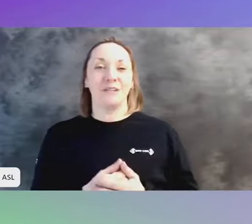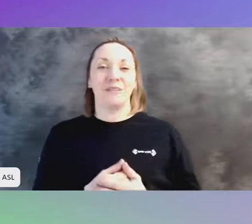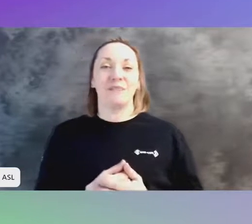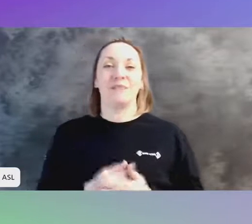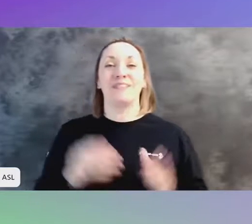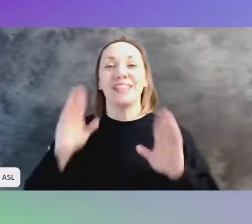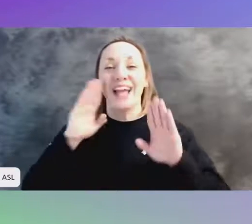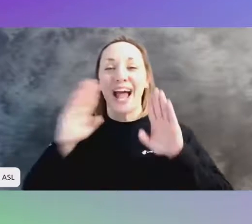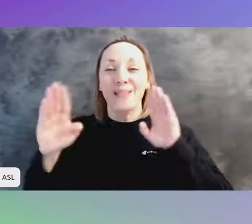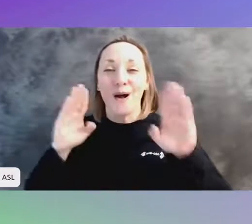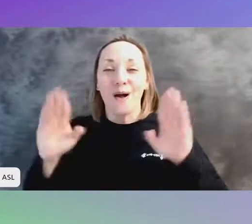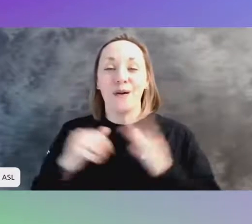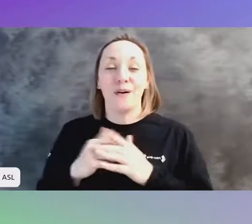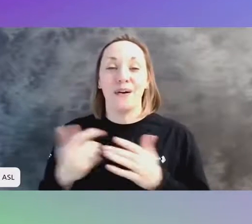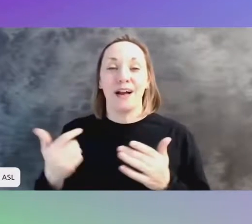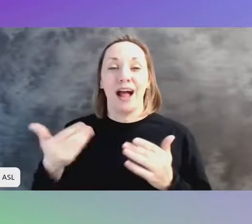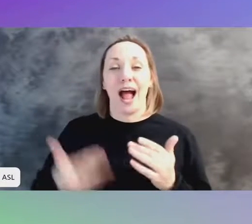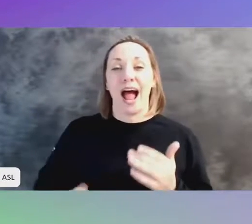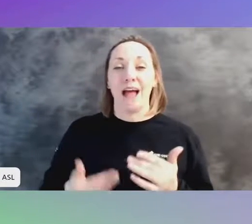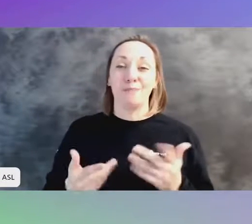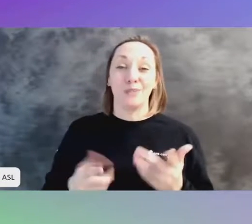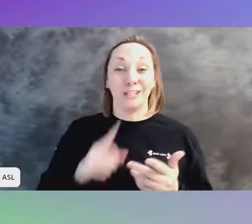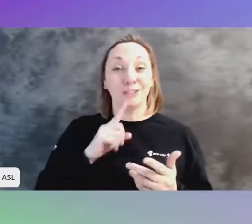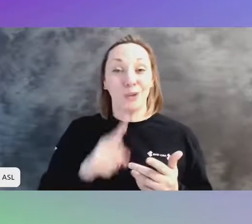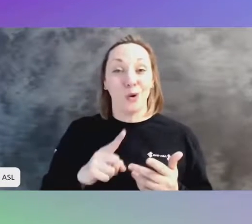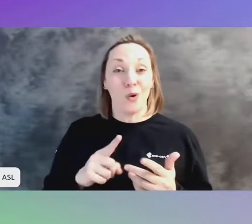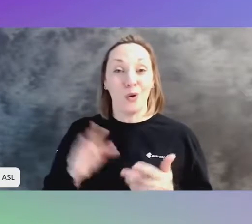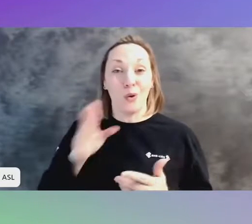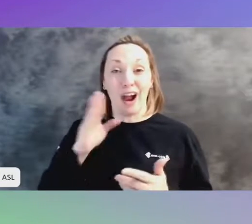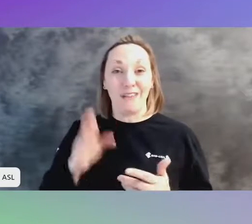anyone behind. Take us on that voyage. [Denis Boudreau]